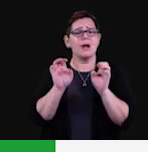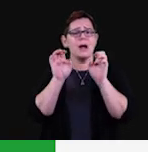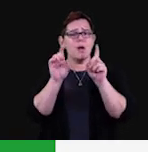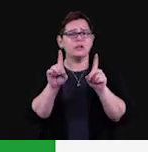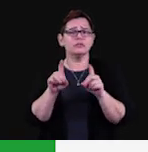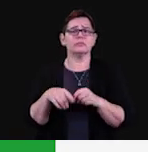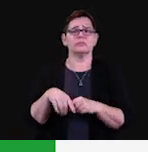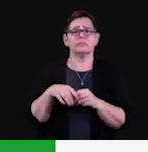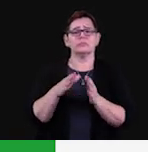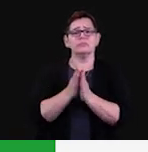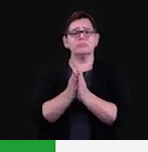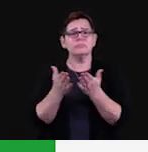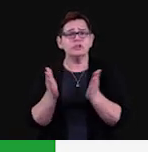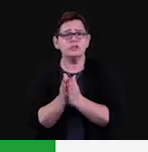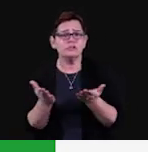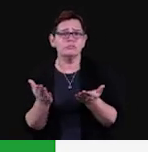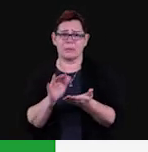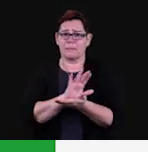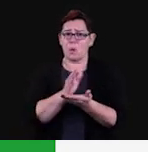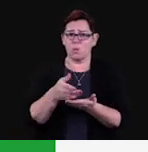year they have to pay income tax.